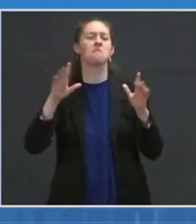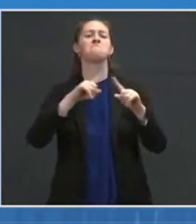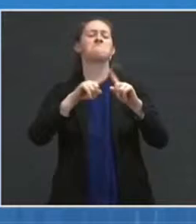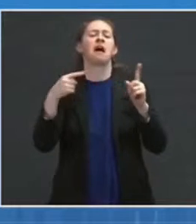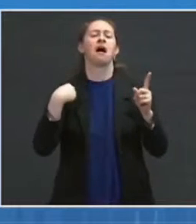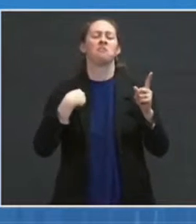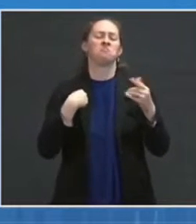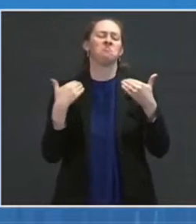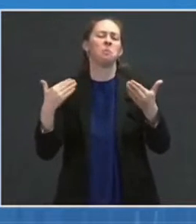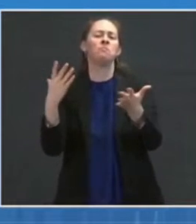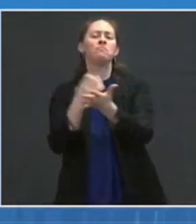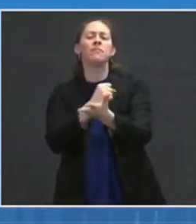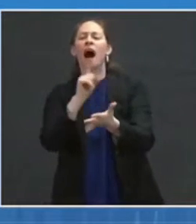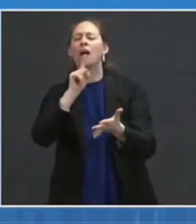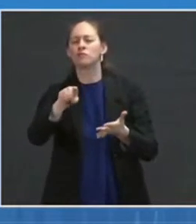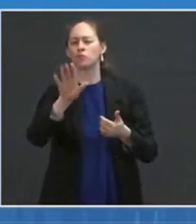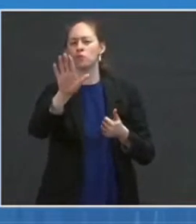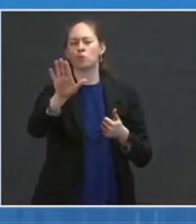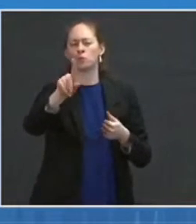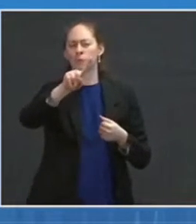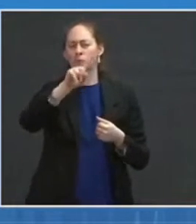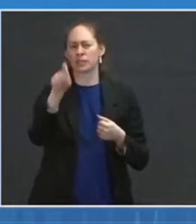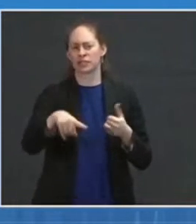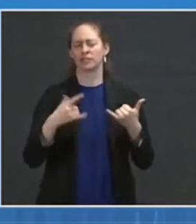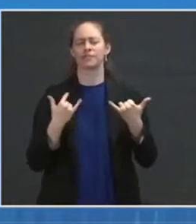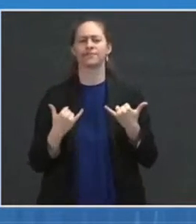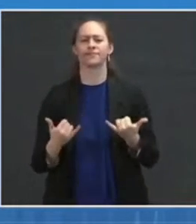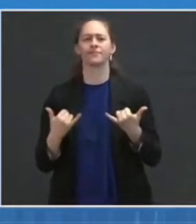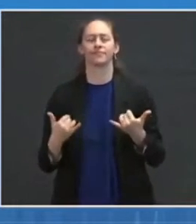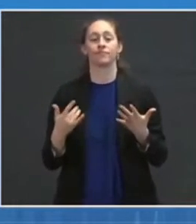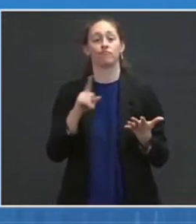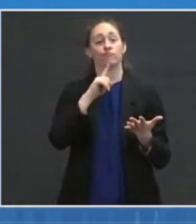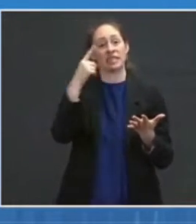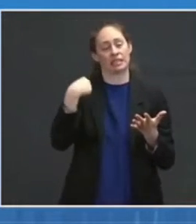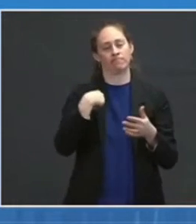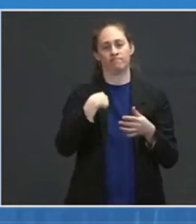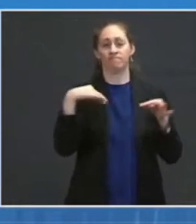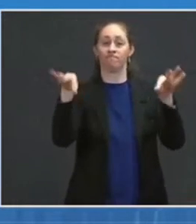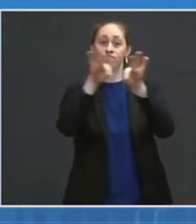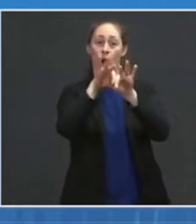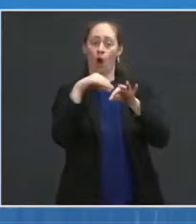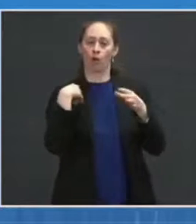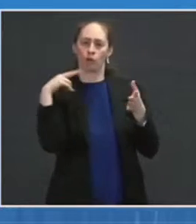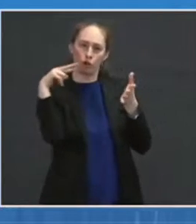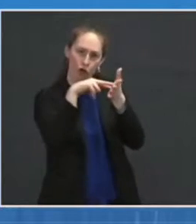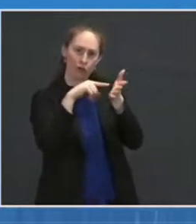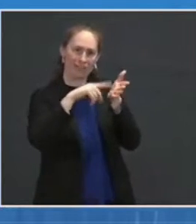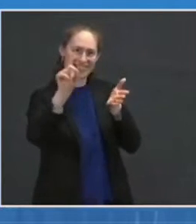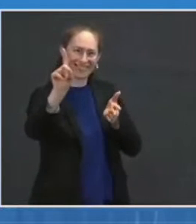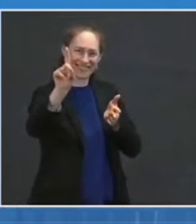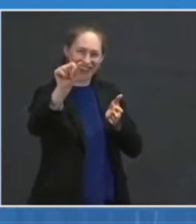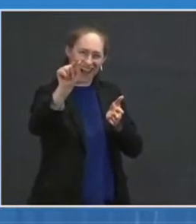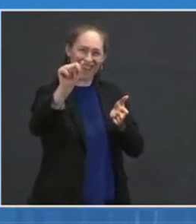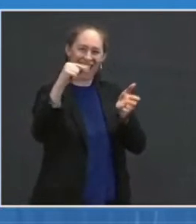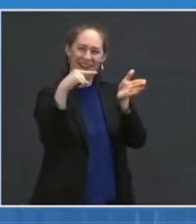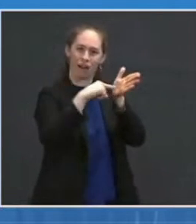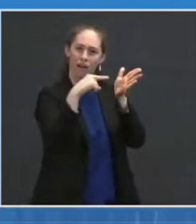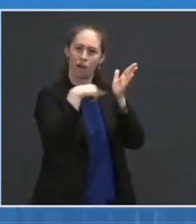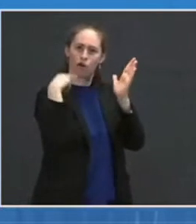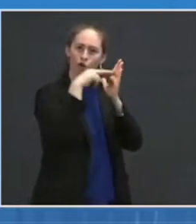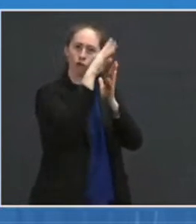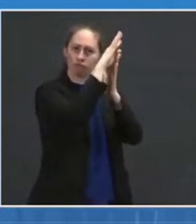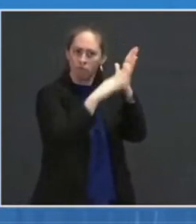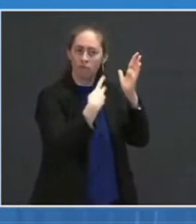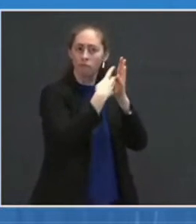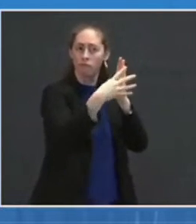BUT LET ME REFER AND JUST